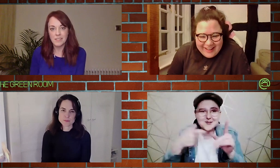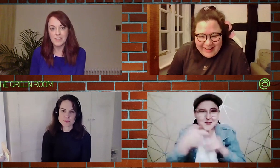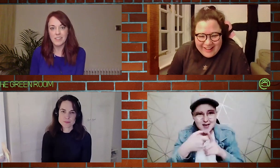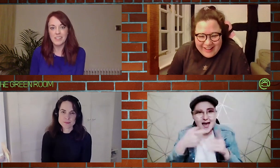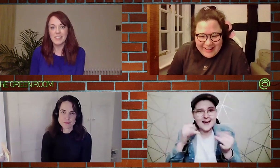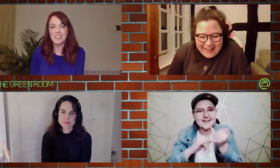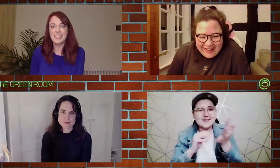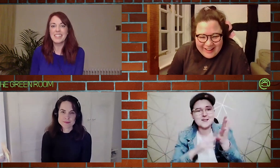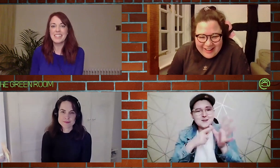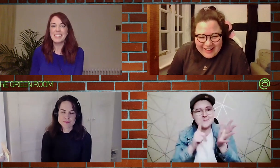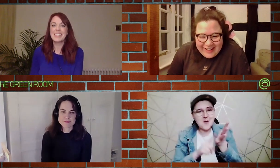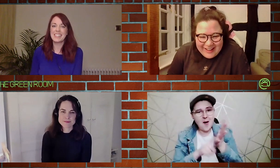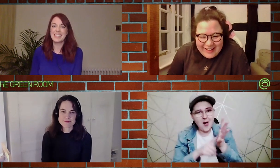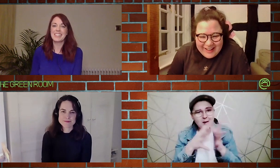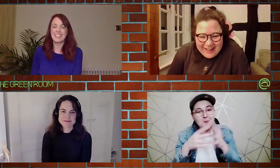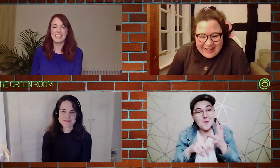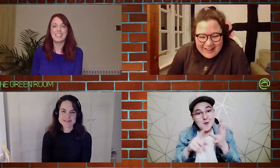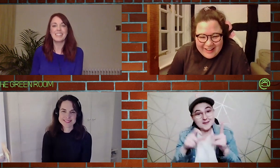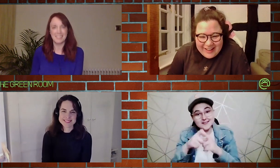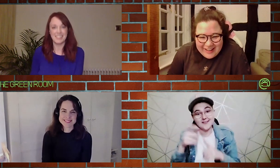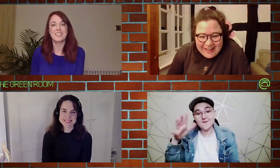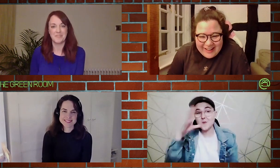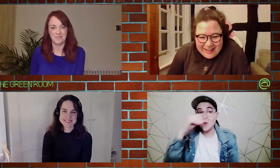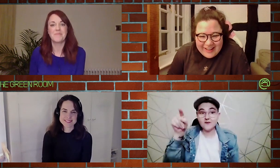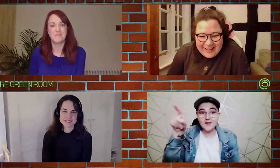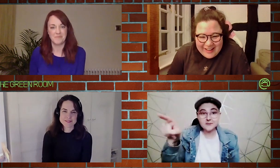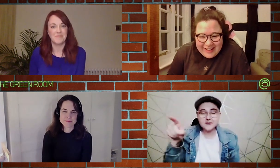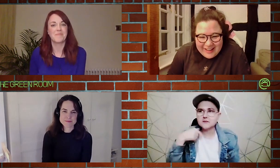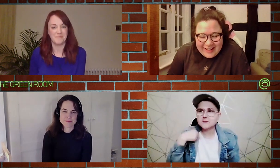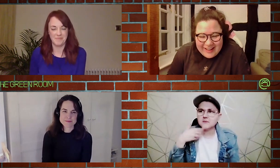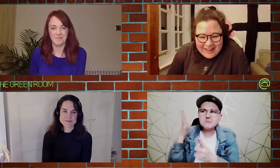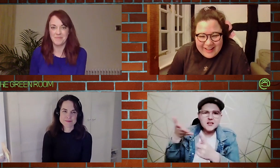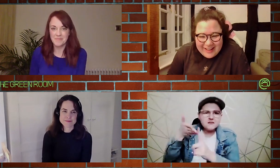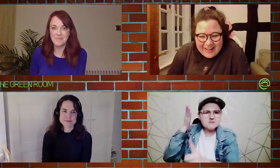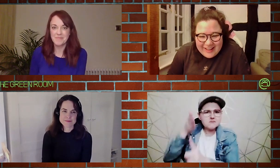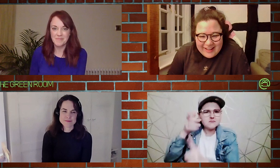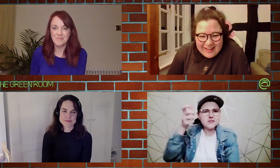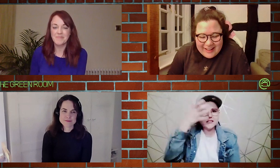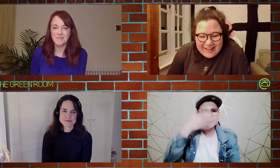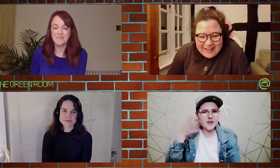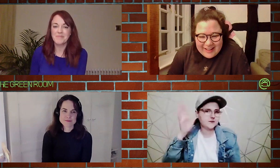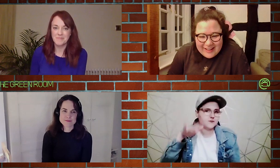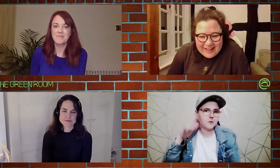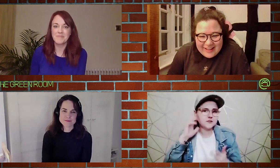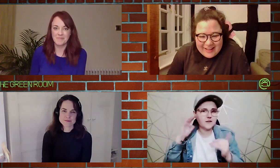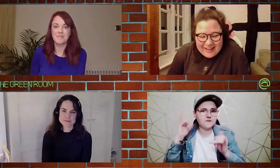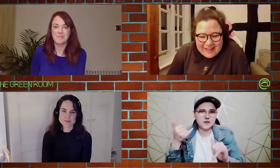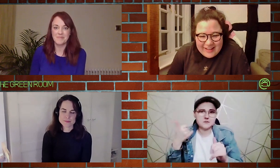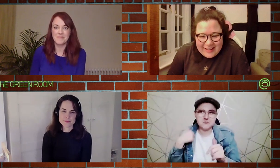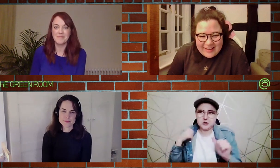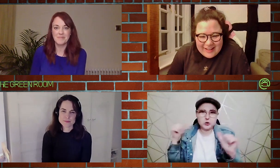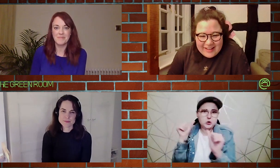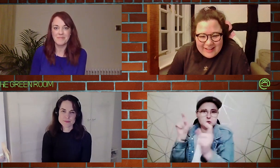about. It was from a guy called Jack Smallwood from Wolverhampton and I recognized his